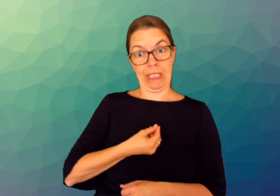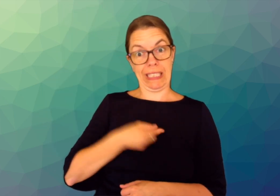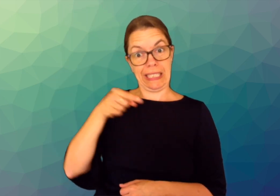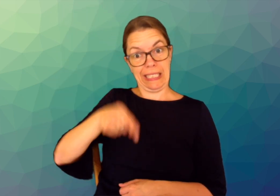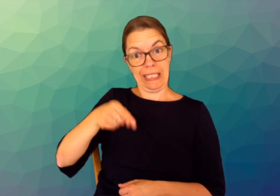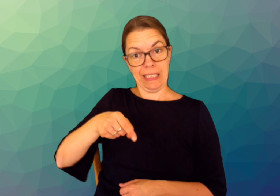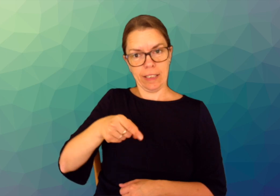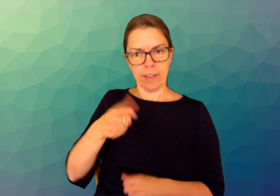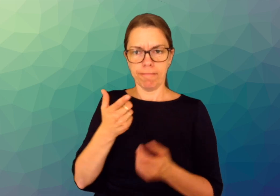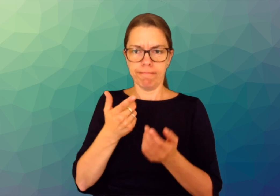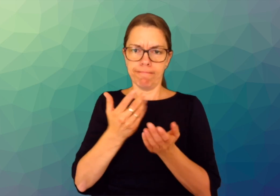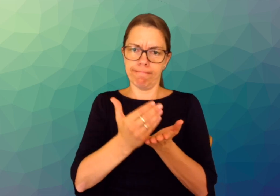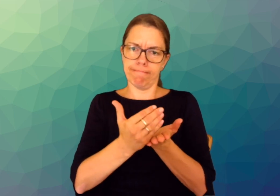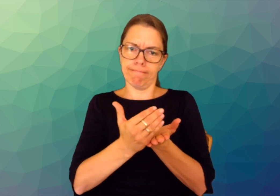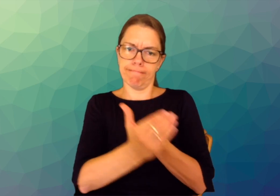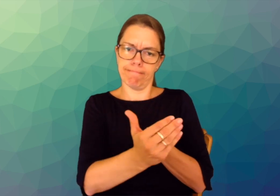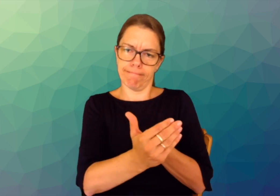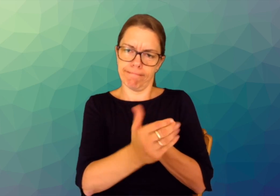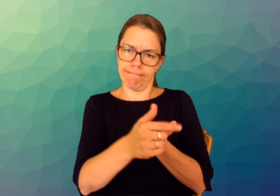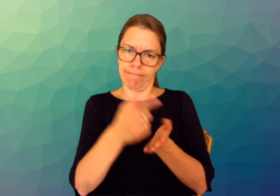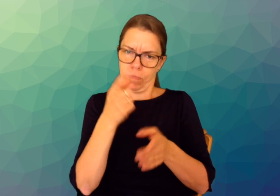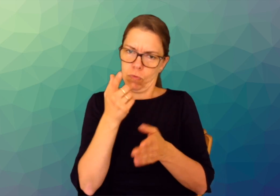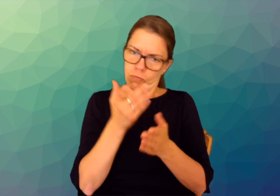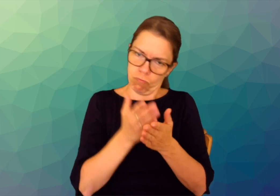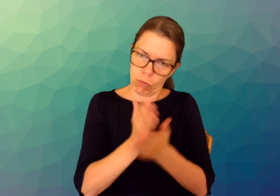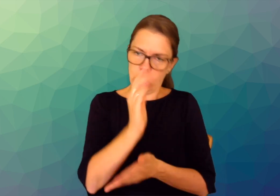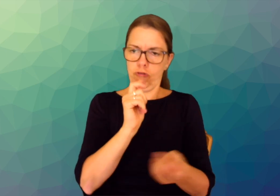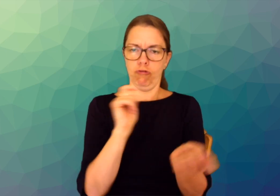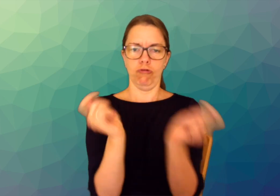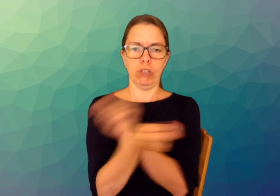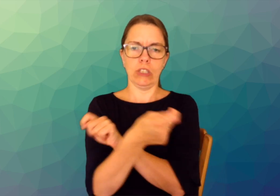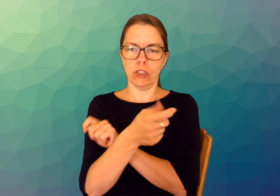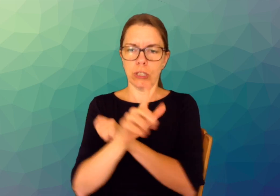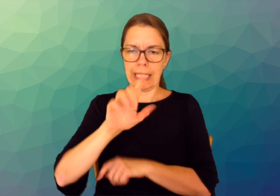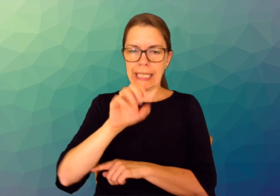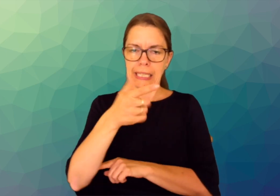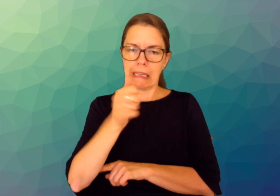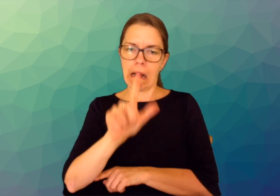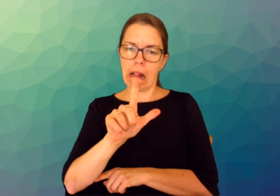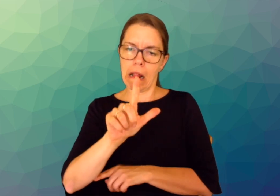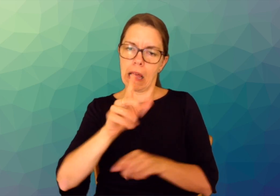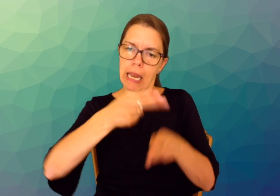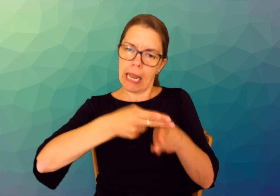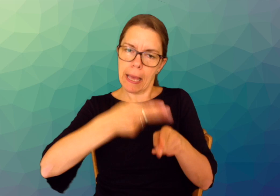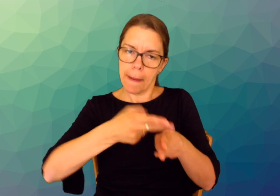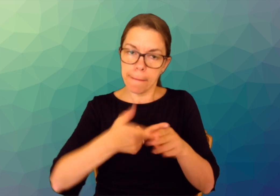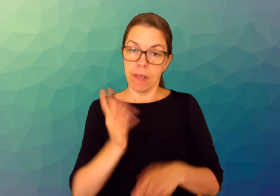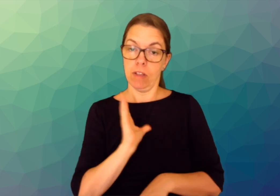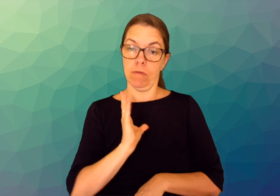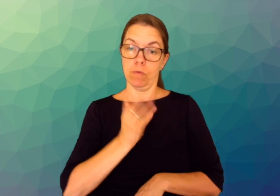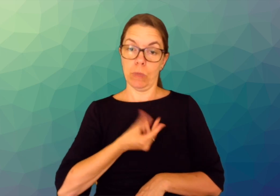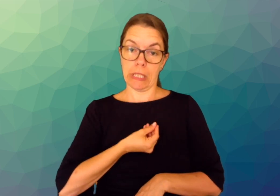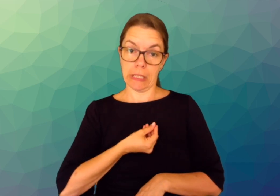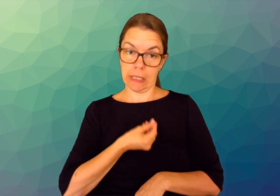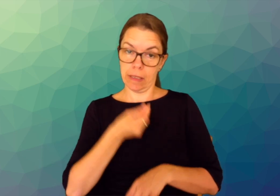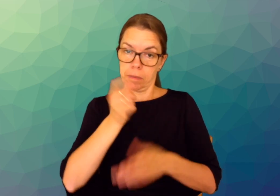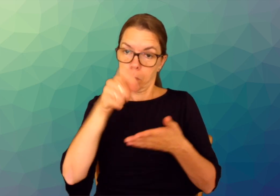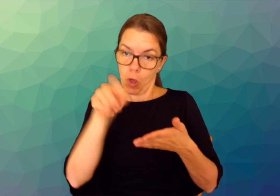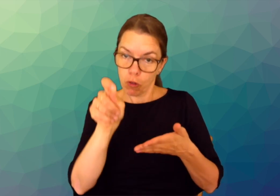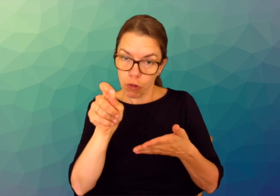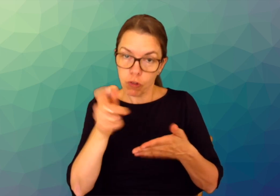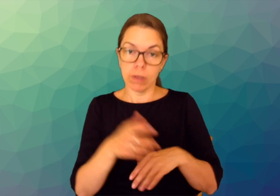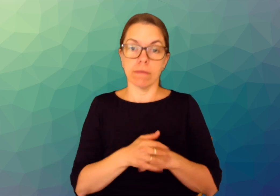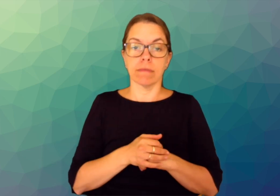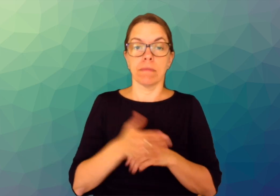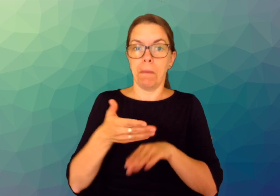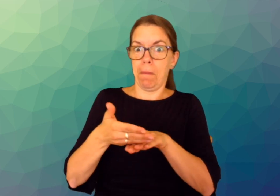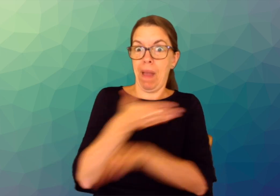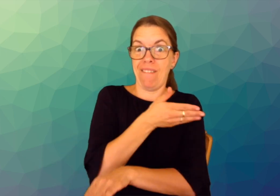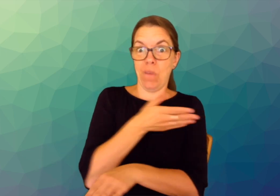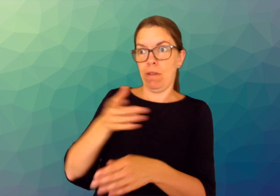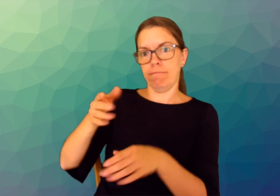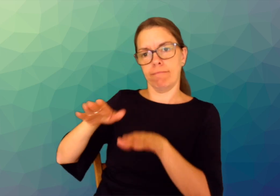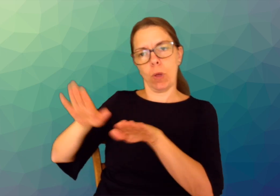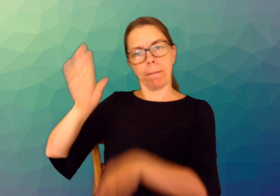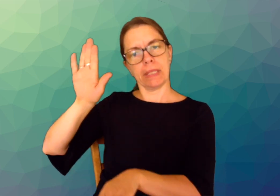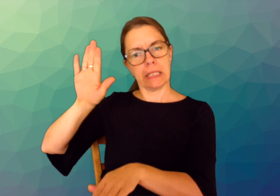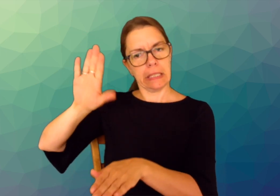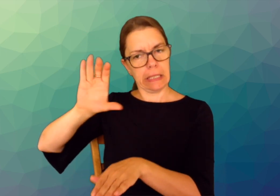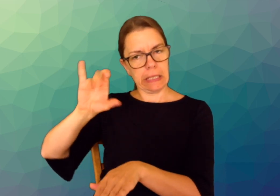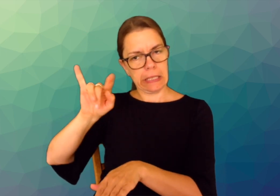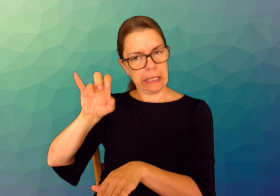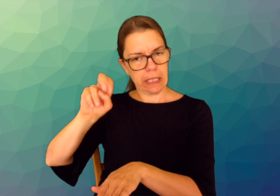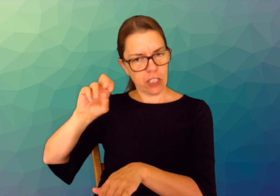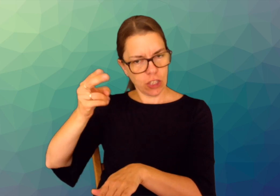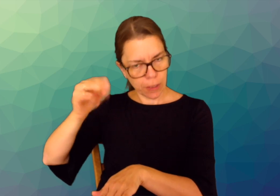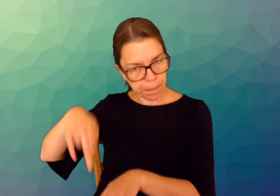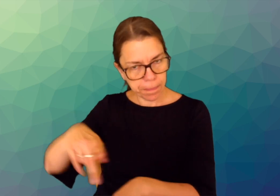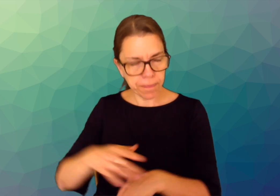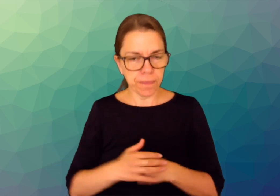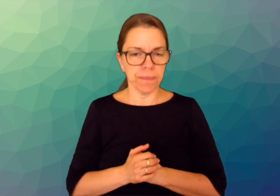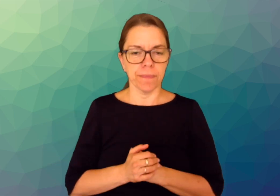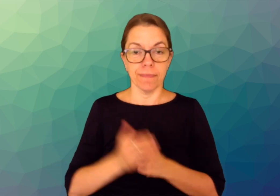Trans migrants right to change their legal name and gender marker before obtaining citizenship;